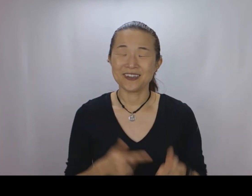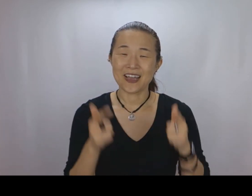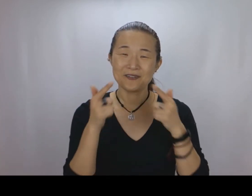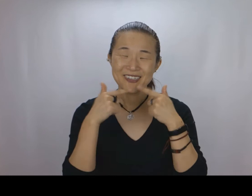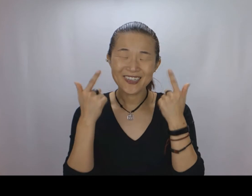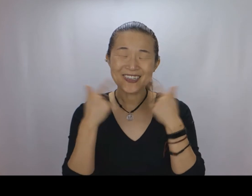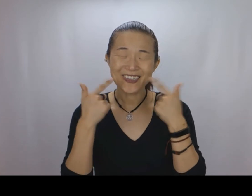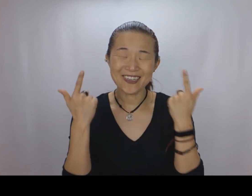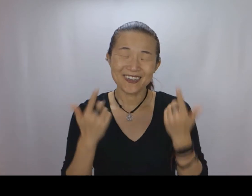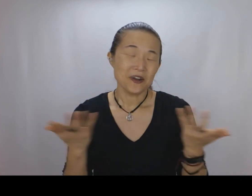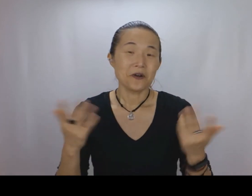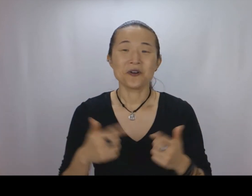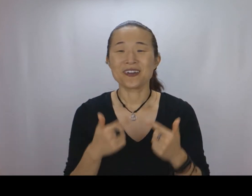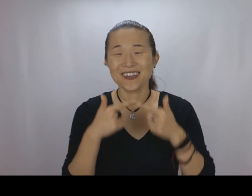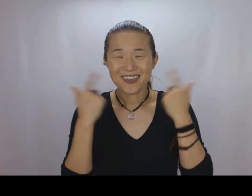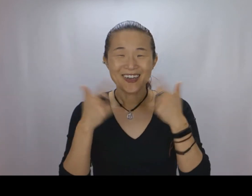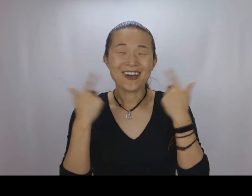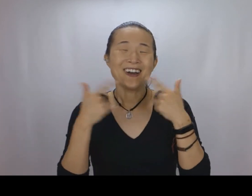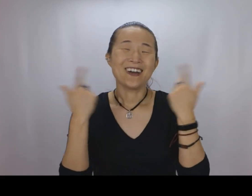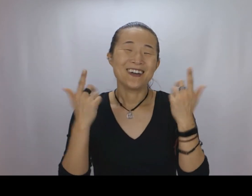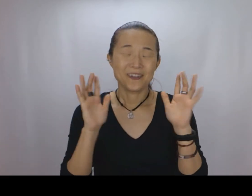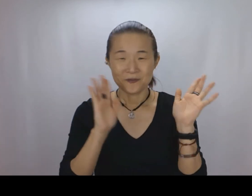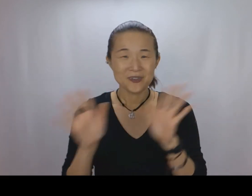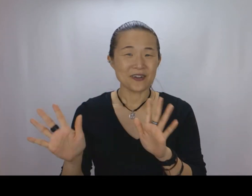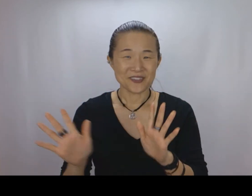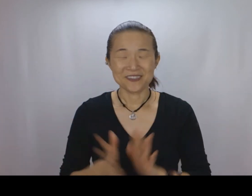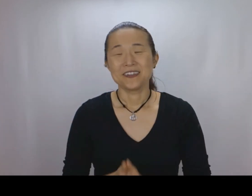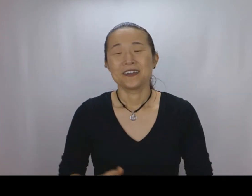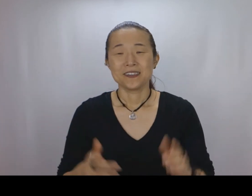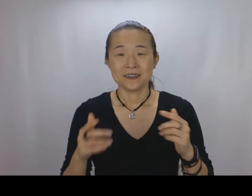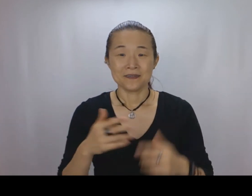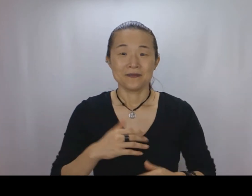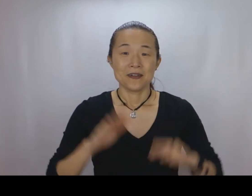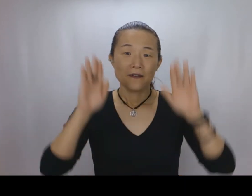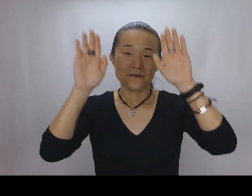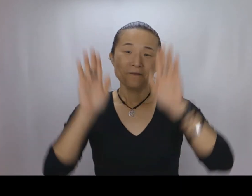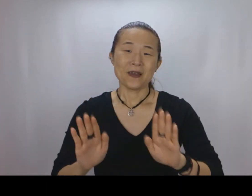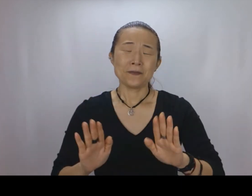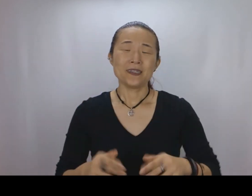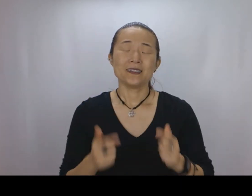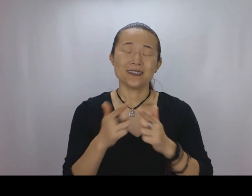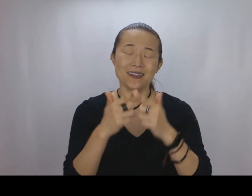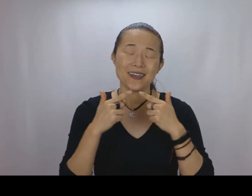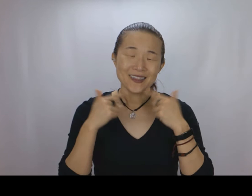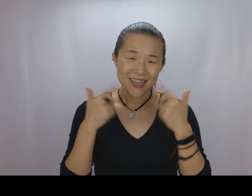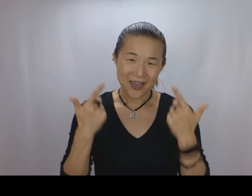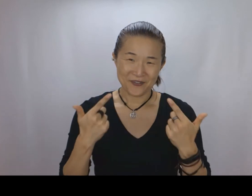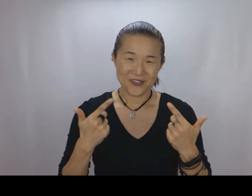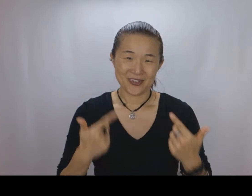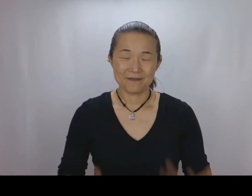So hee hee hee, or hahaha, or whatever. So fabulous, laugh.